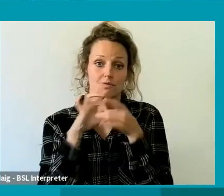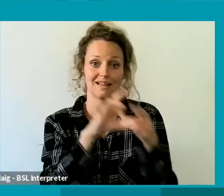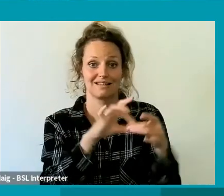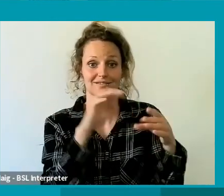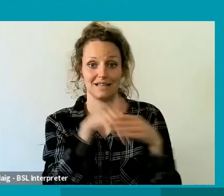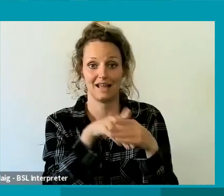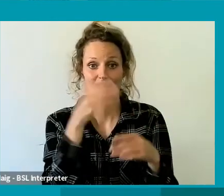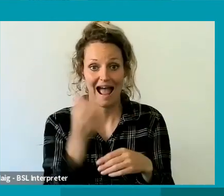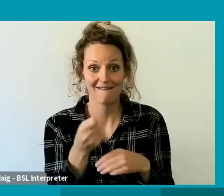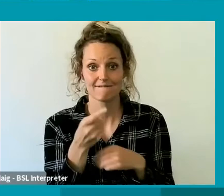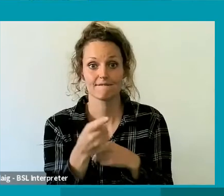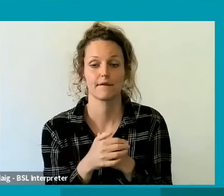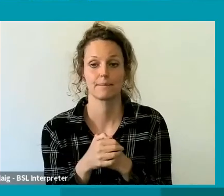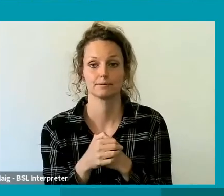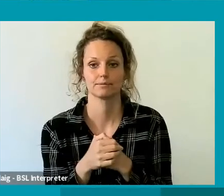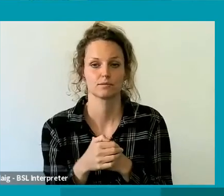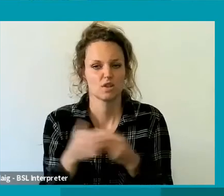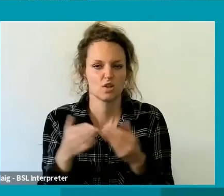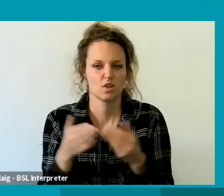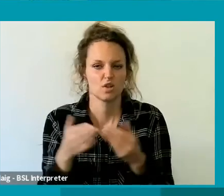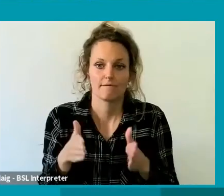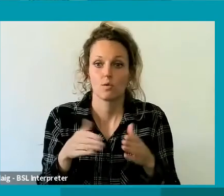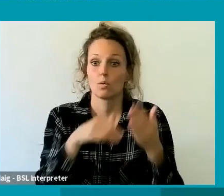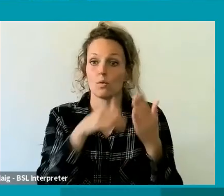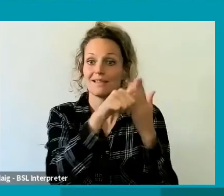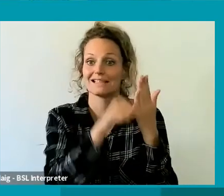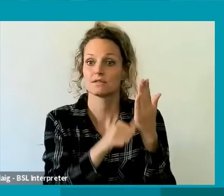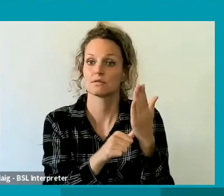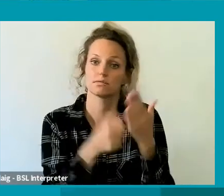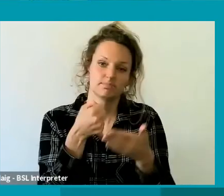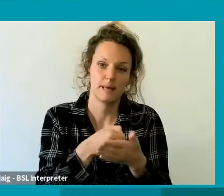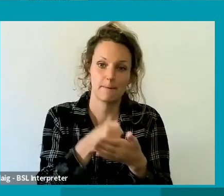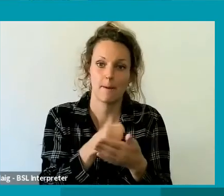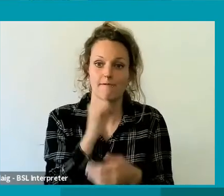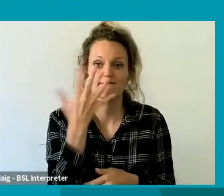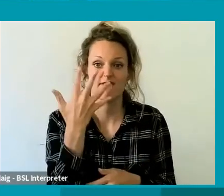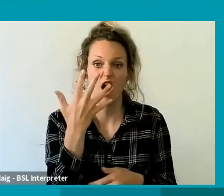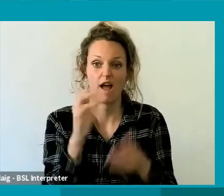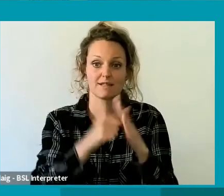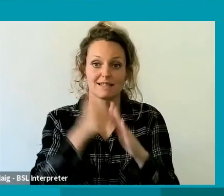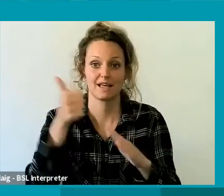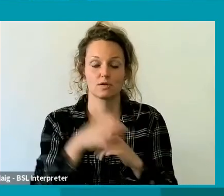least to list five skills or more. So be strategic in terms of